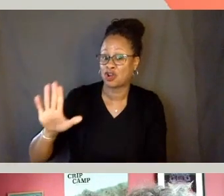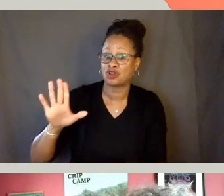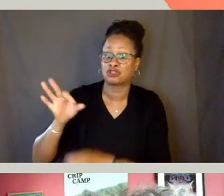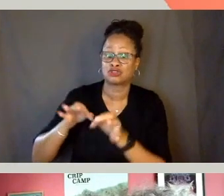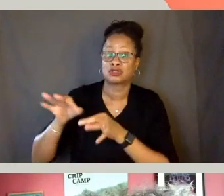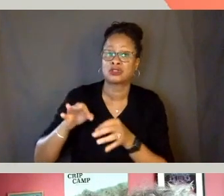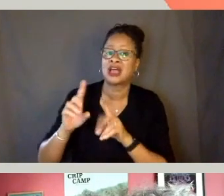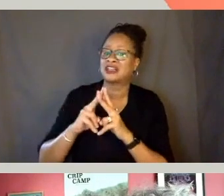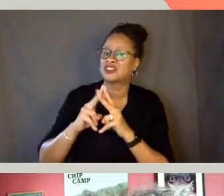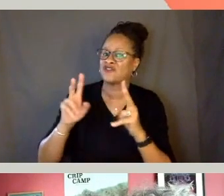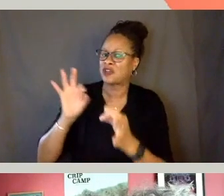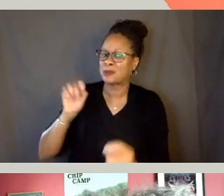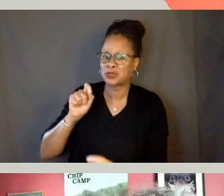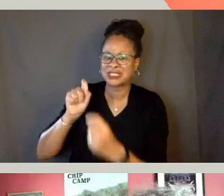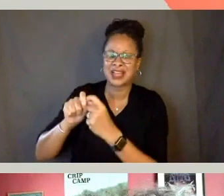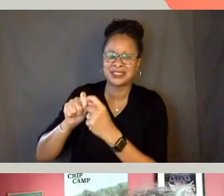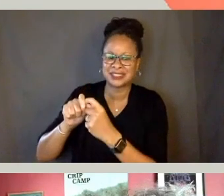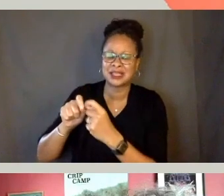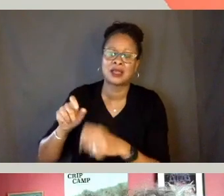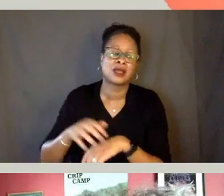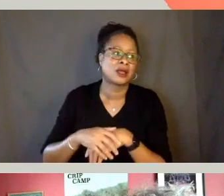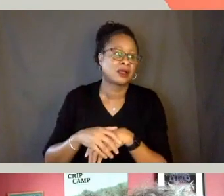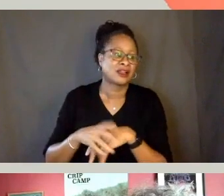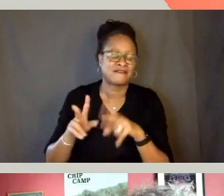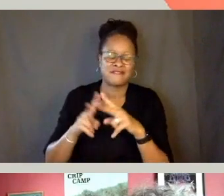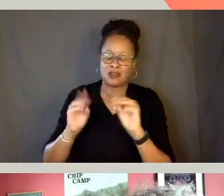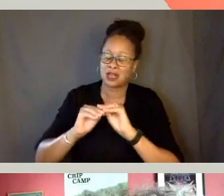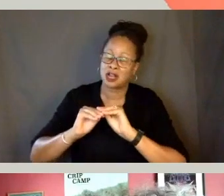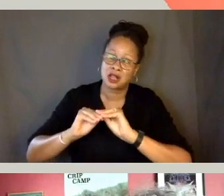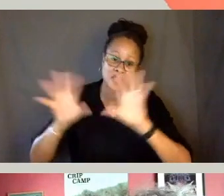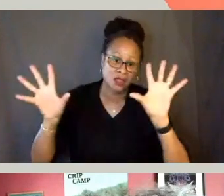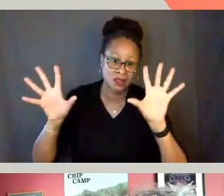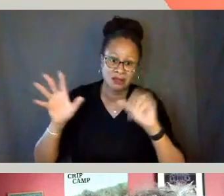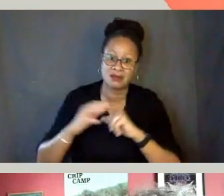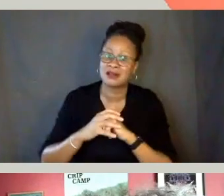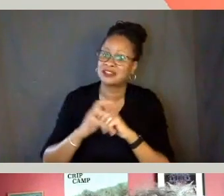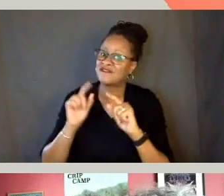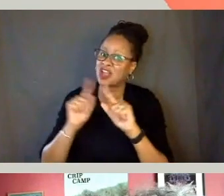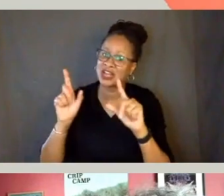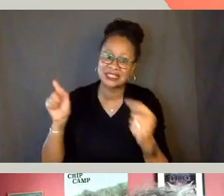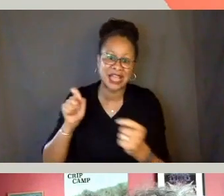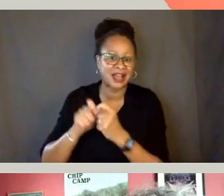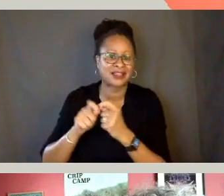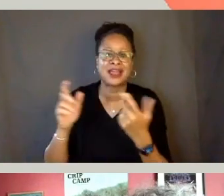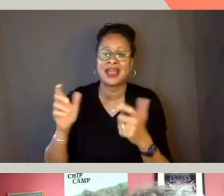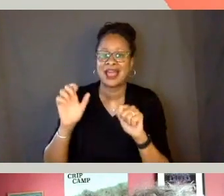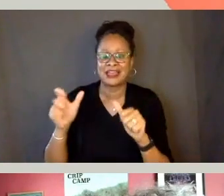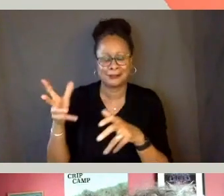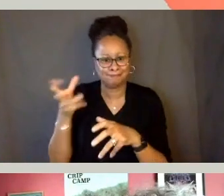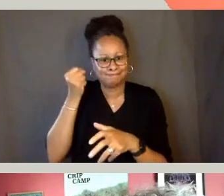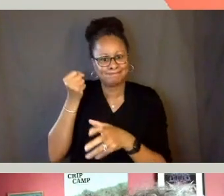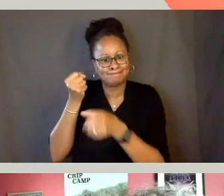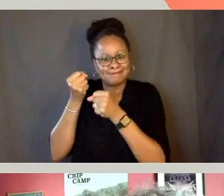is very precise, very succinct, and it really captures what's happening on screen.